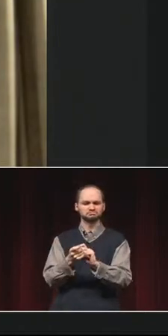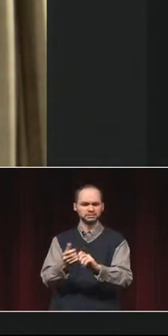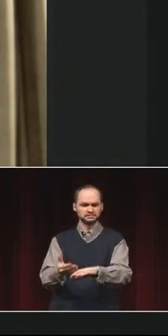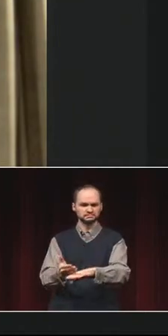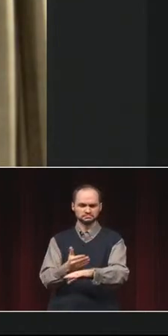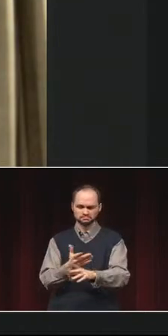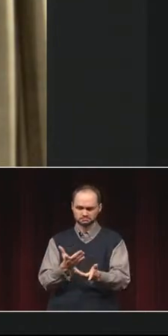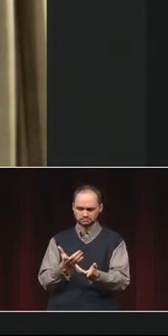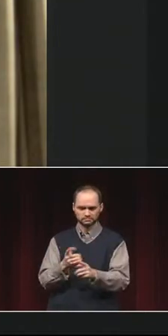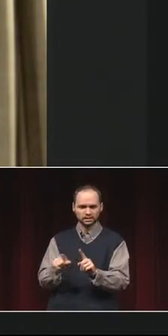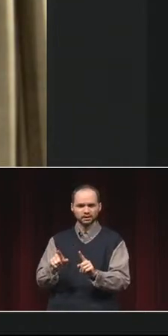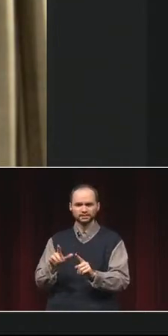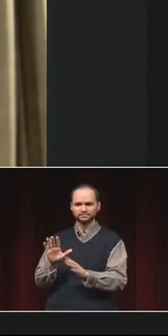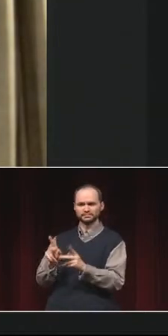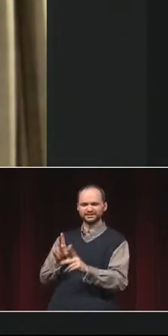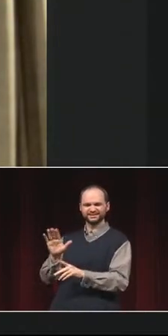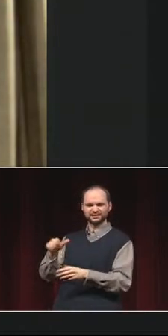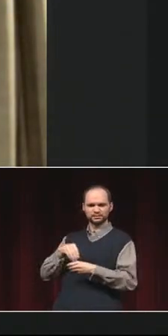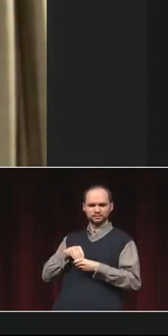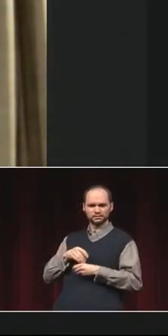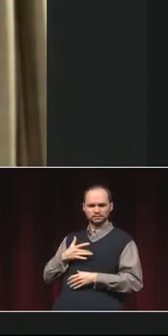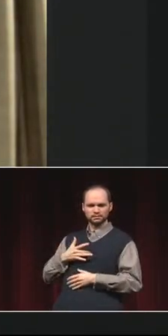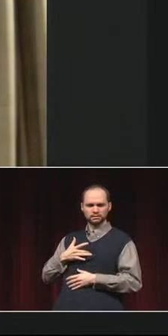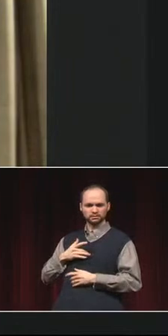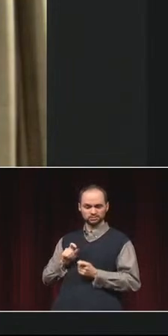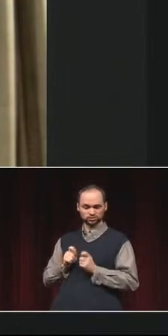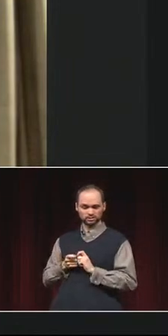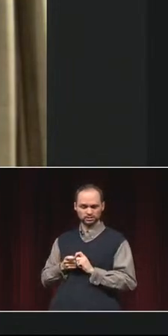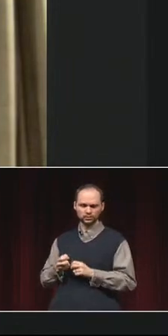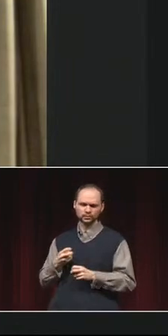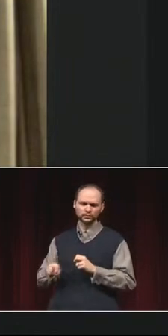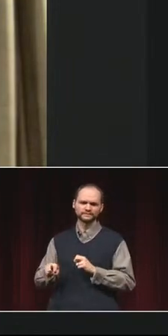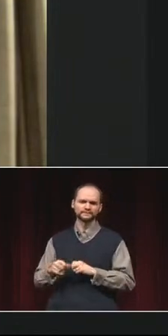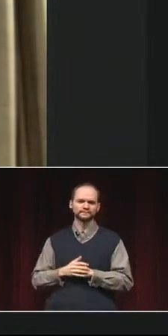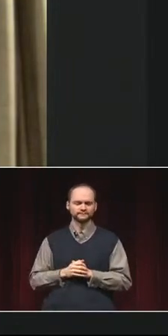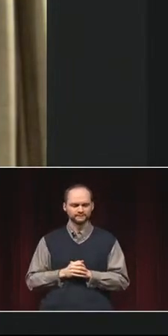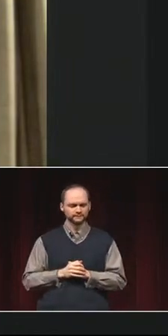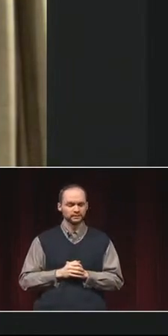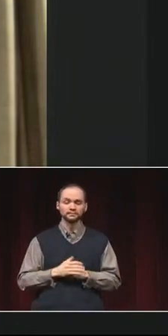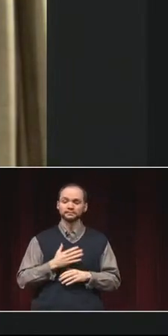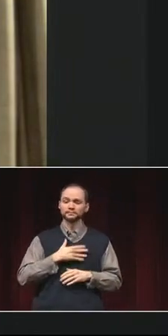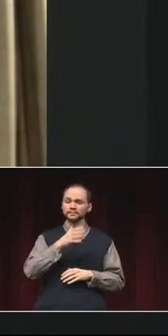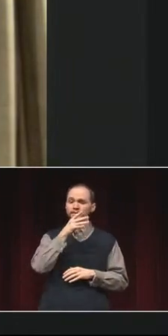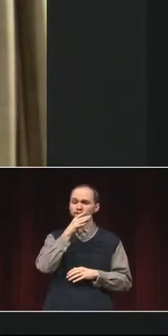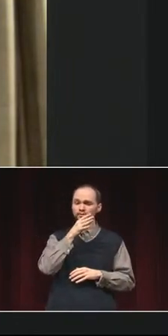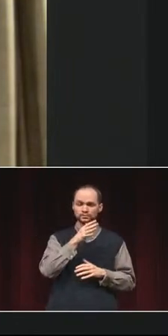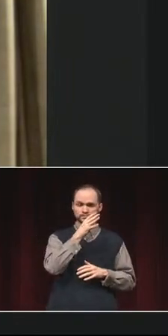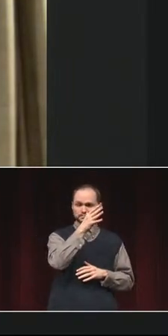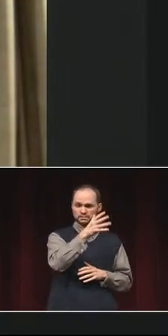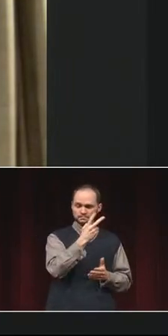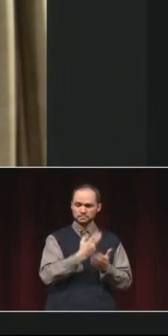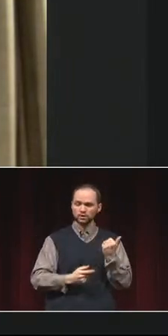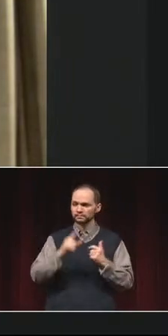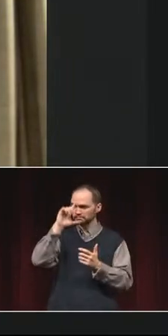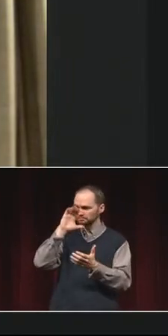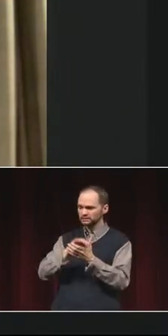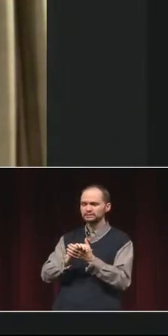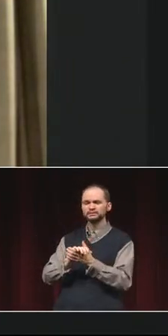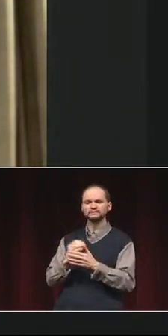Both my mother and grandmother believed in freedom and equality. It's not what they did necessarily,